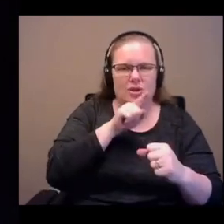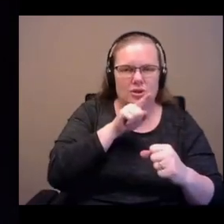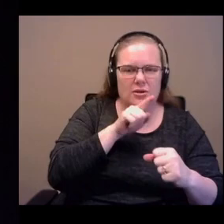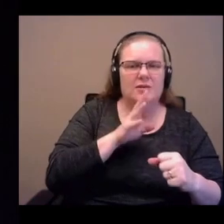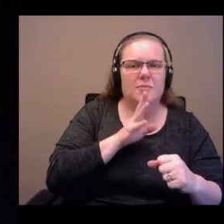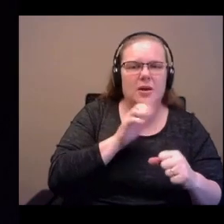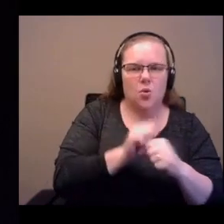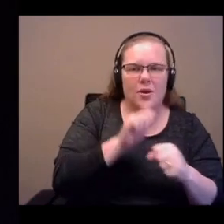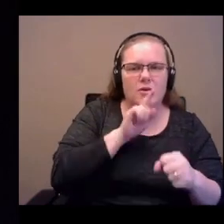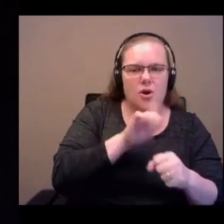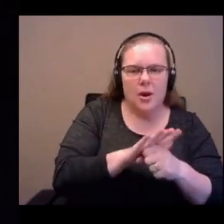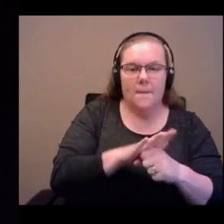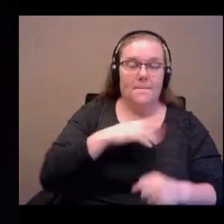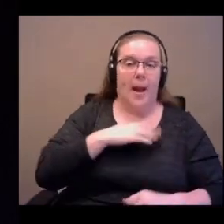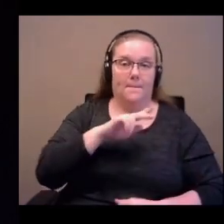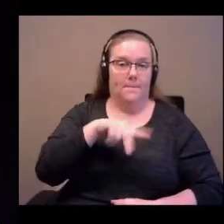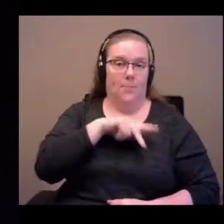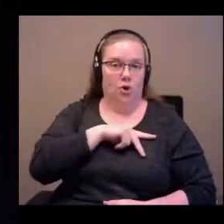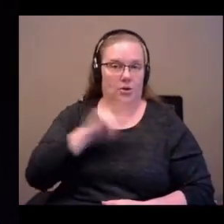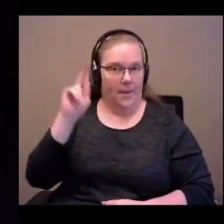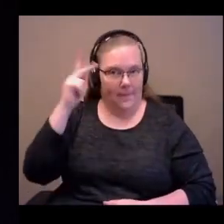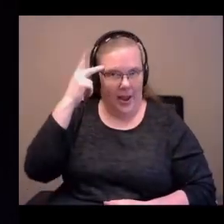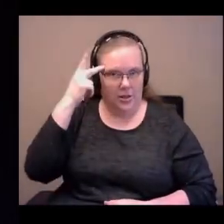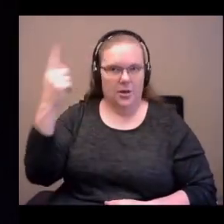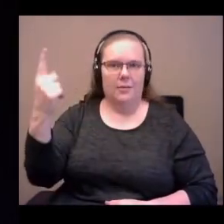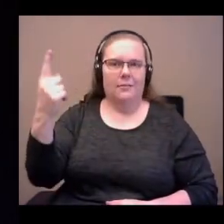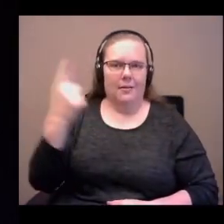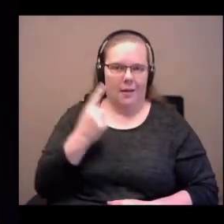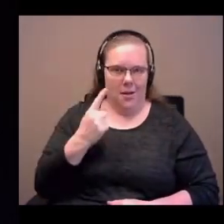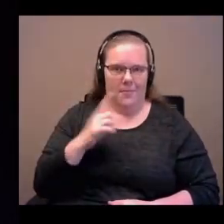want to know my personal politics, feel free to come up afterwards. I’m happy to share that, but